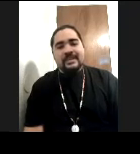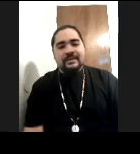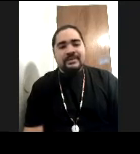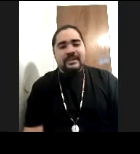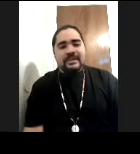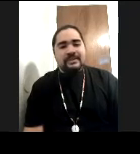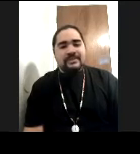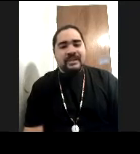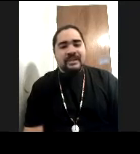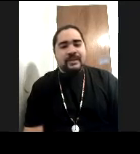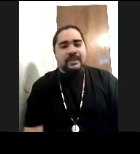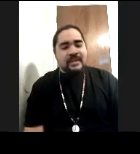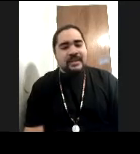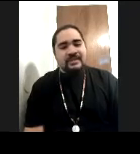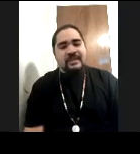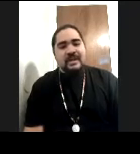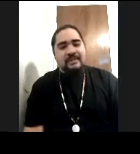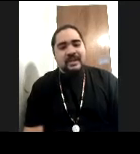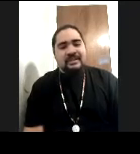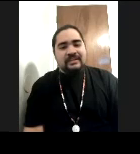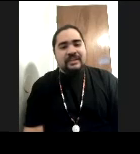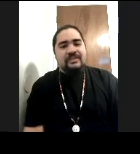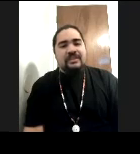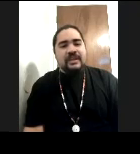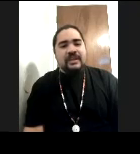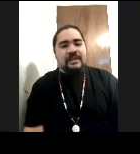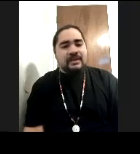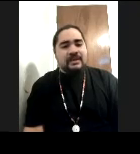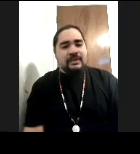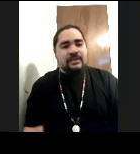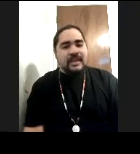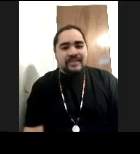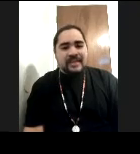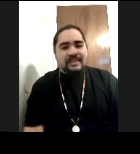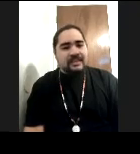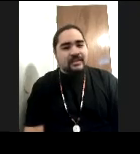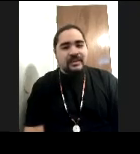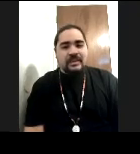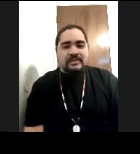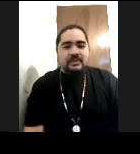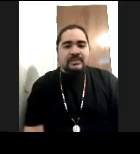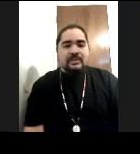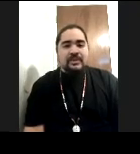No one's going to hear what I say anyway, and I'm not going to change anything. I'm a youth. Youth can't change anything. So what's the point?